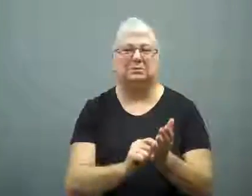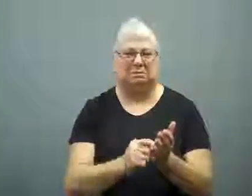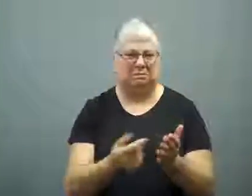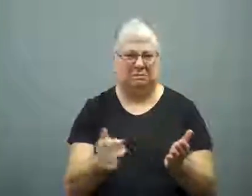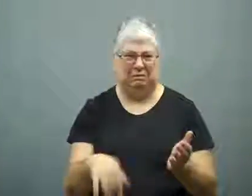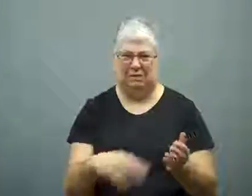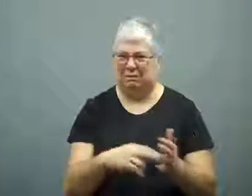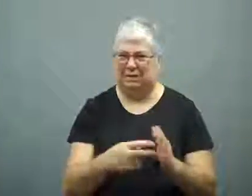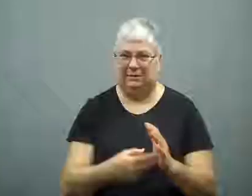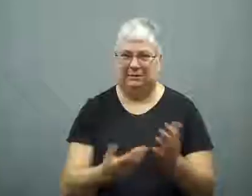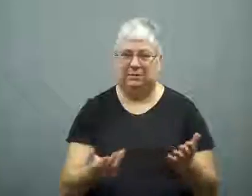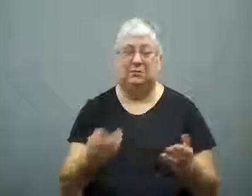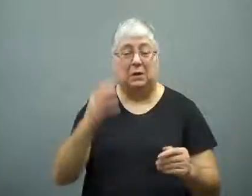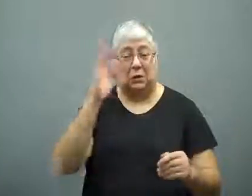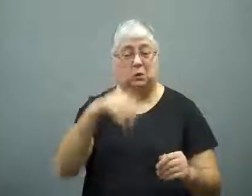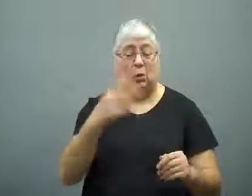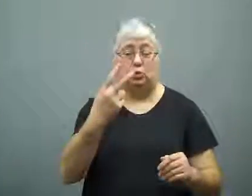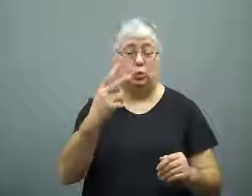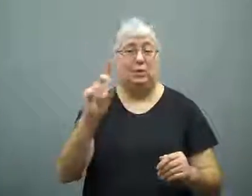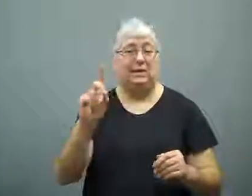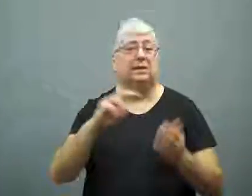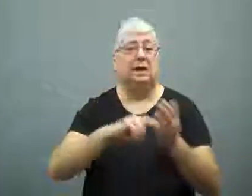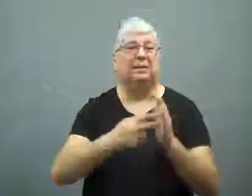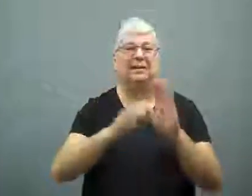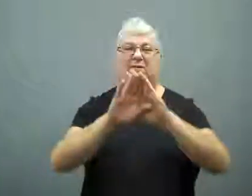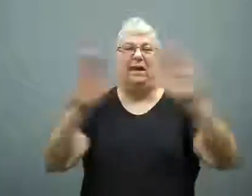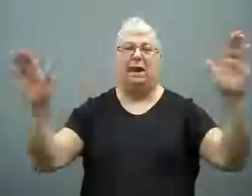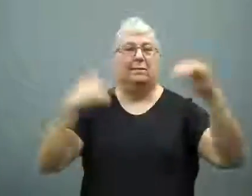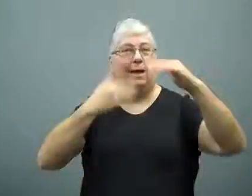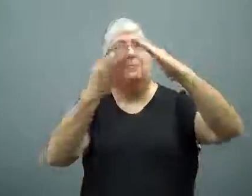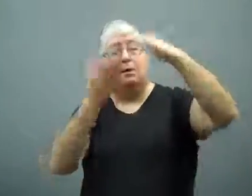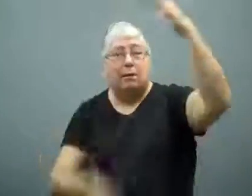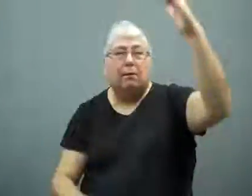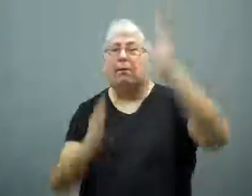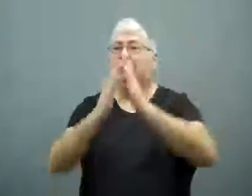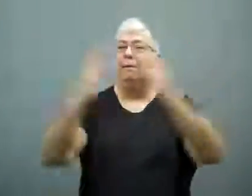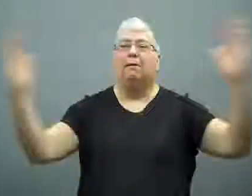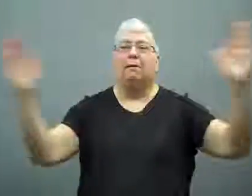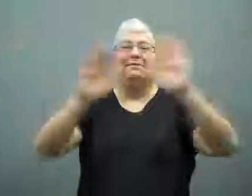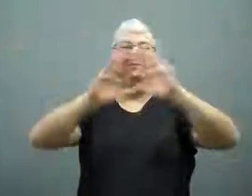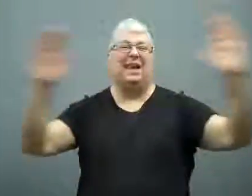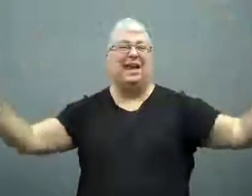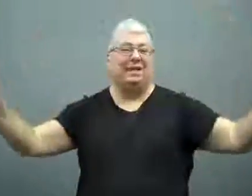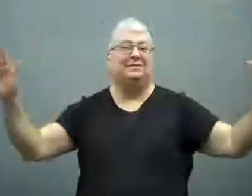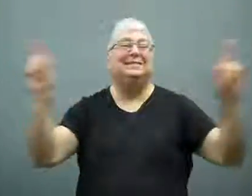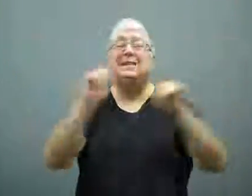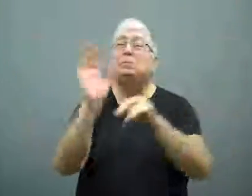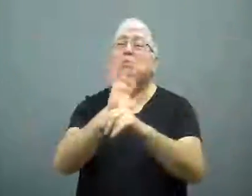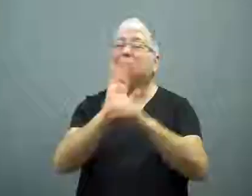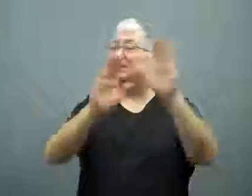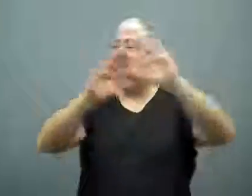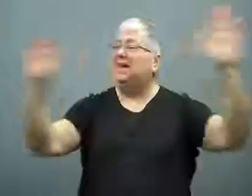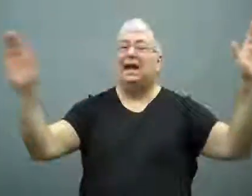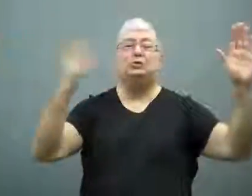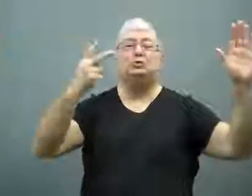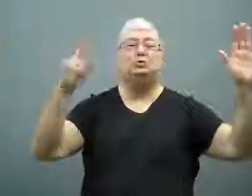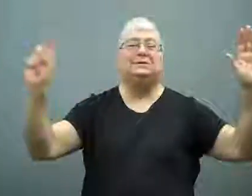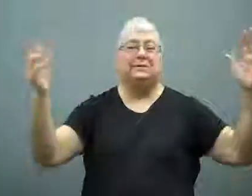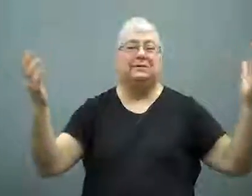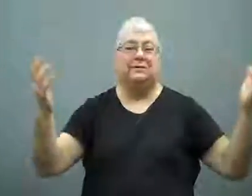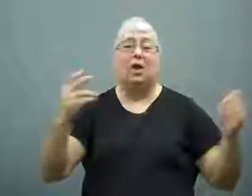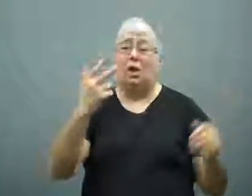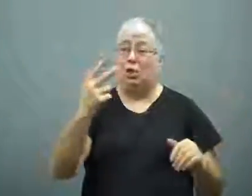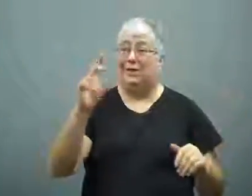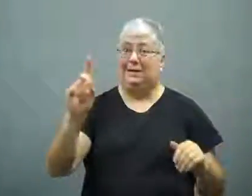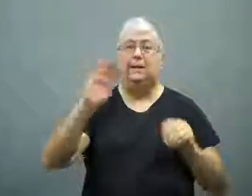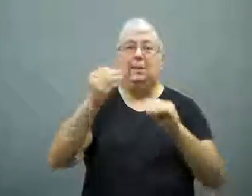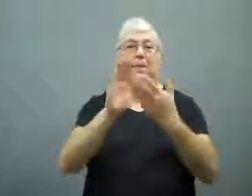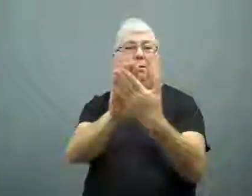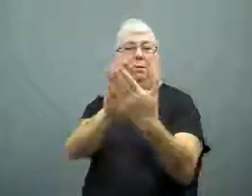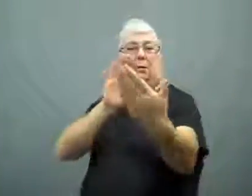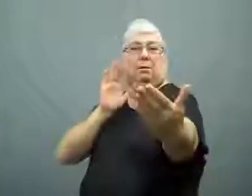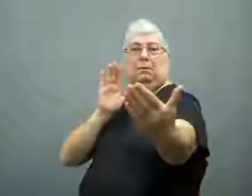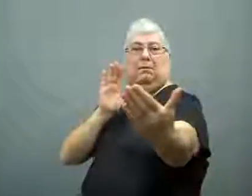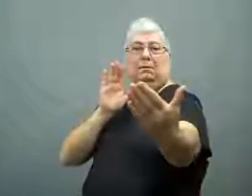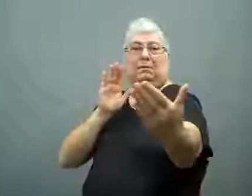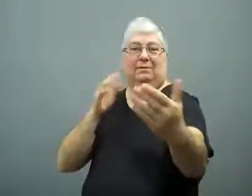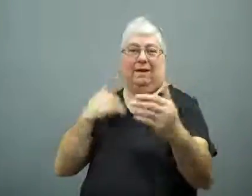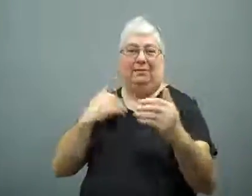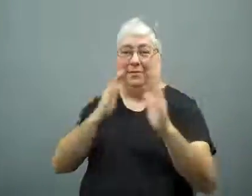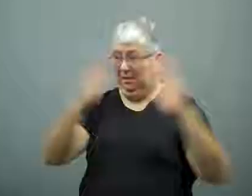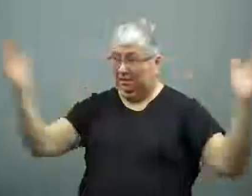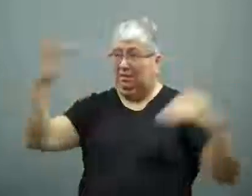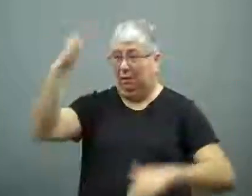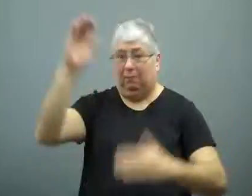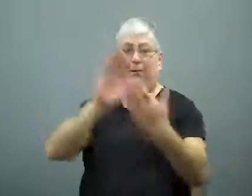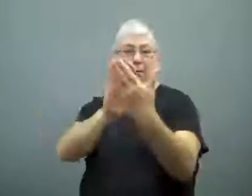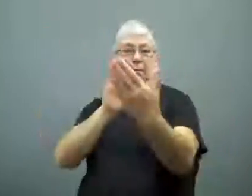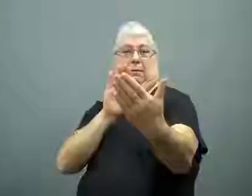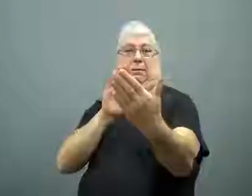2D means something is flat, it has width and length.